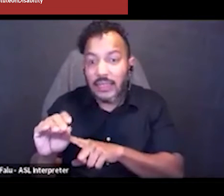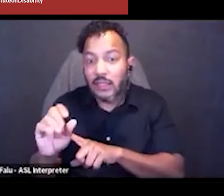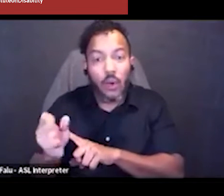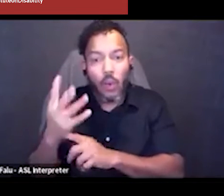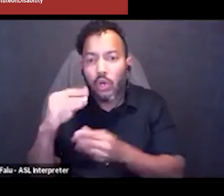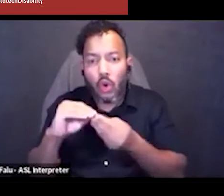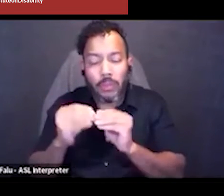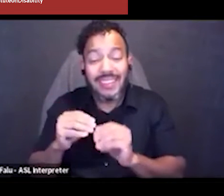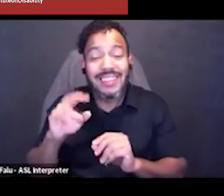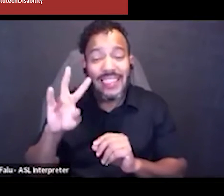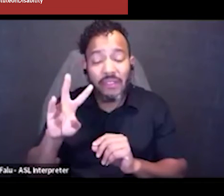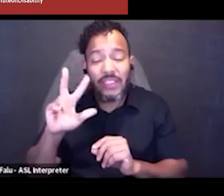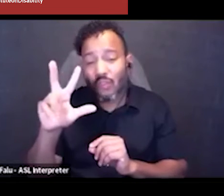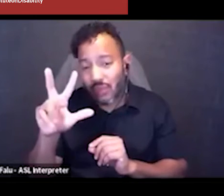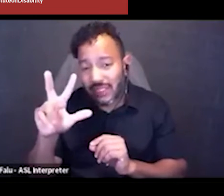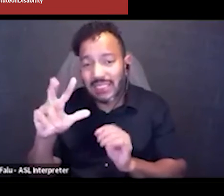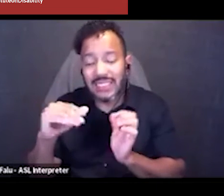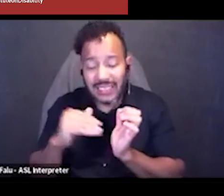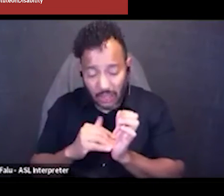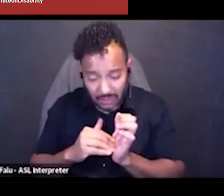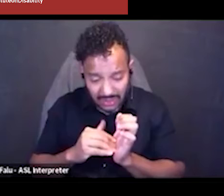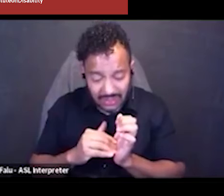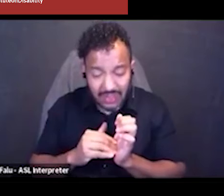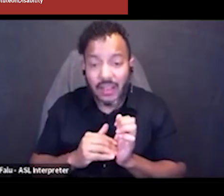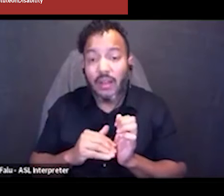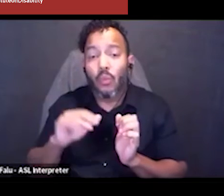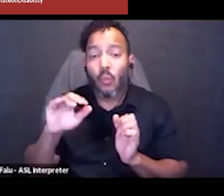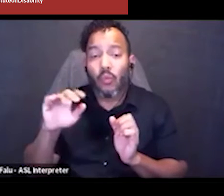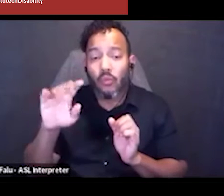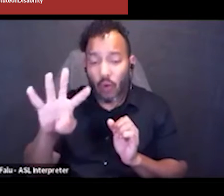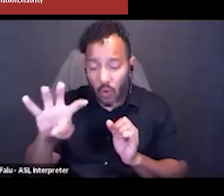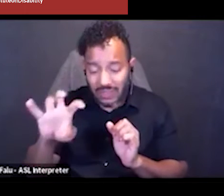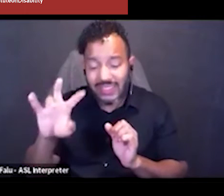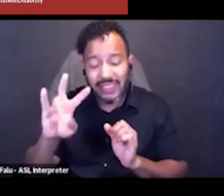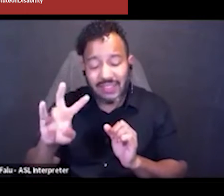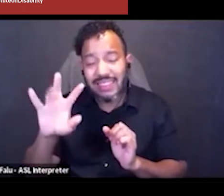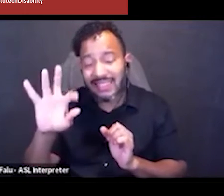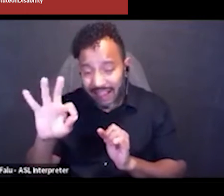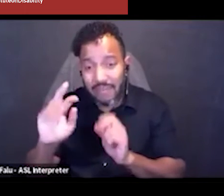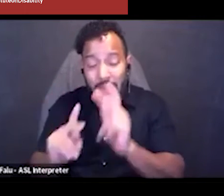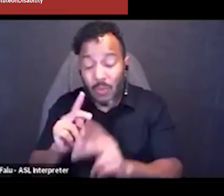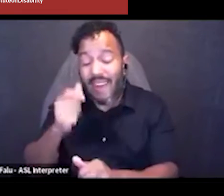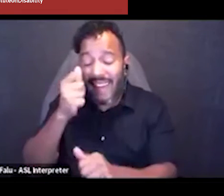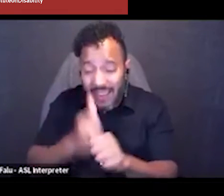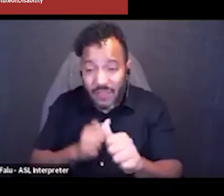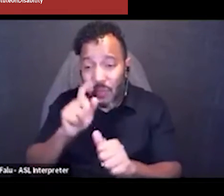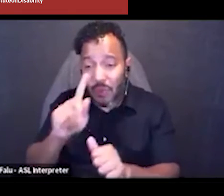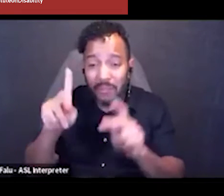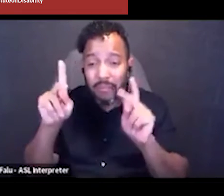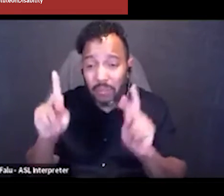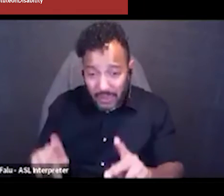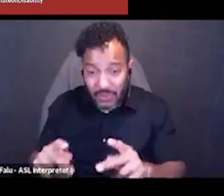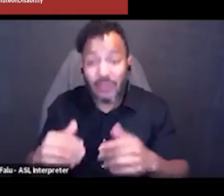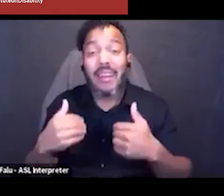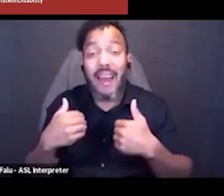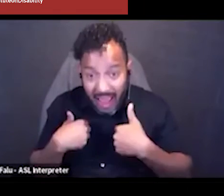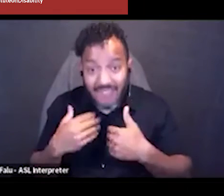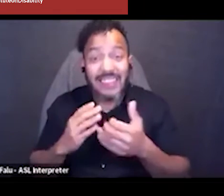73,679 with disabilities. Every single one of them had civil rights.